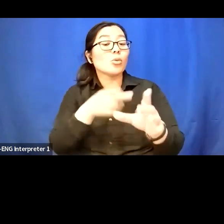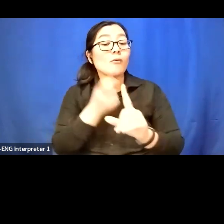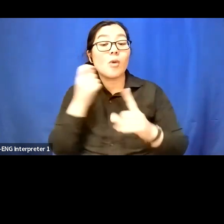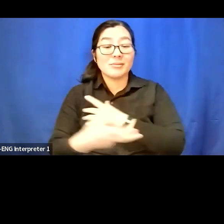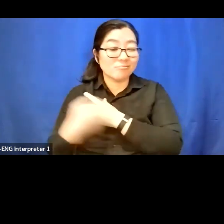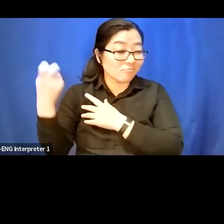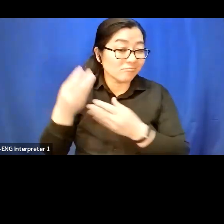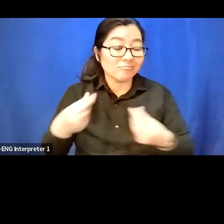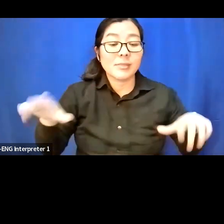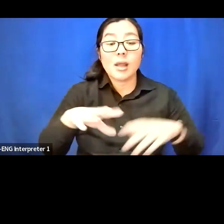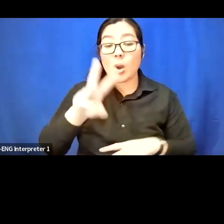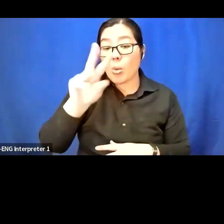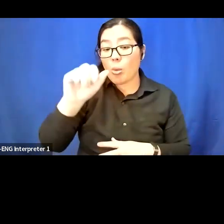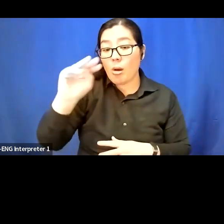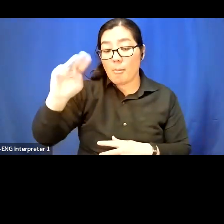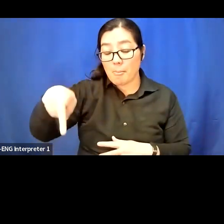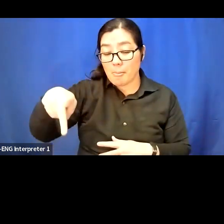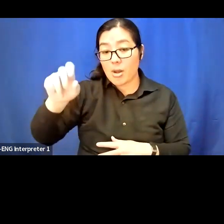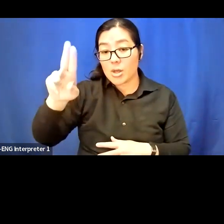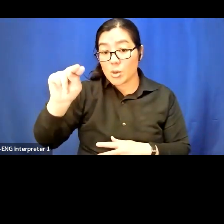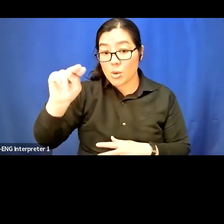of the Wampanoag, a Massachusetts tribe.